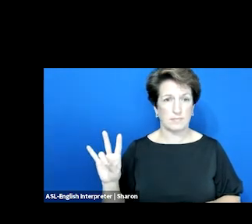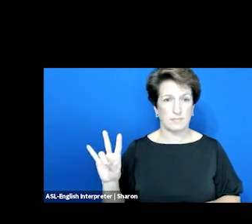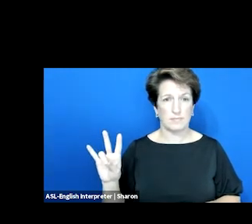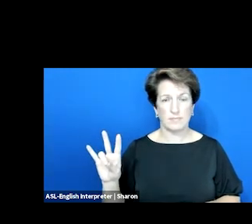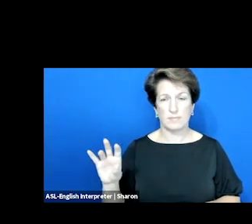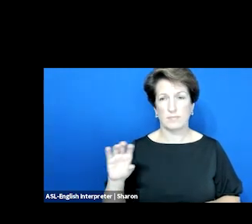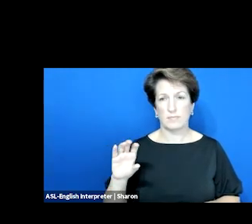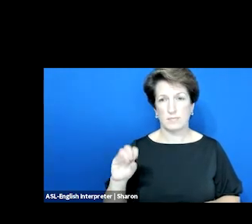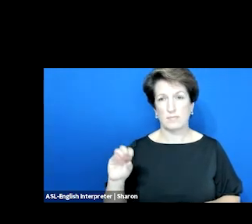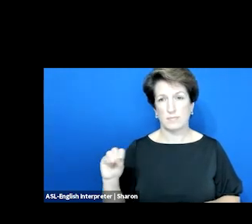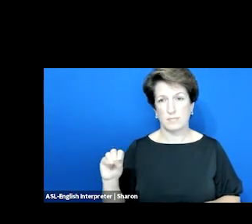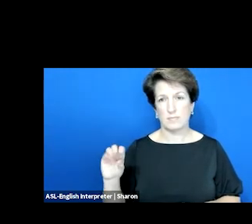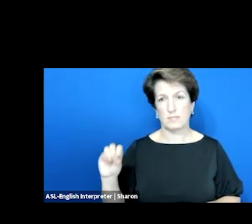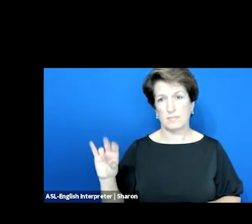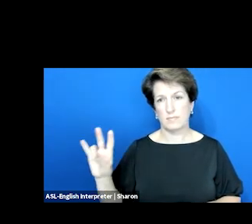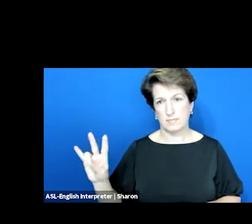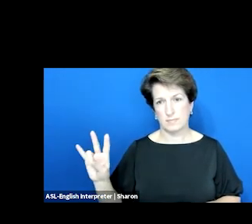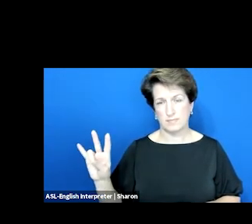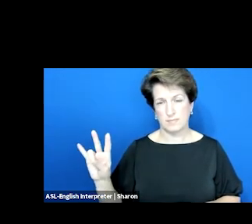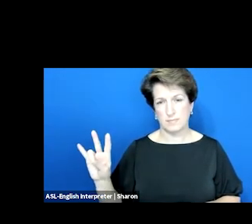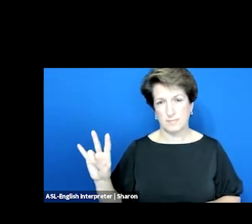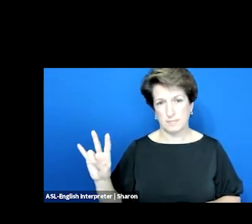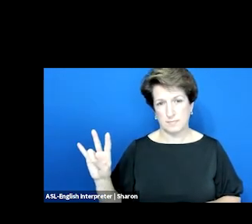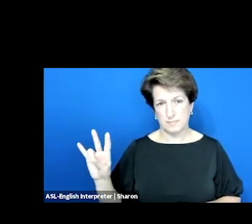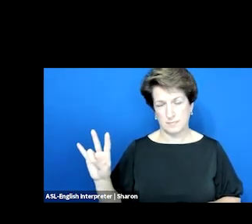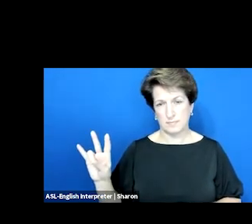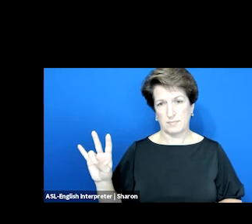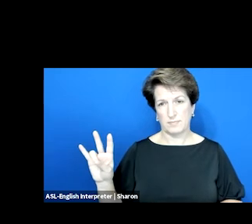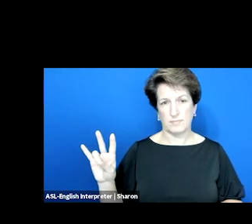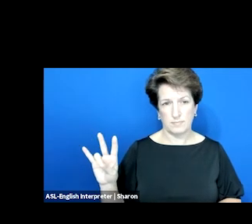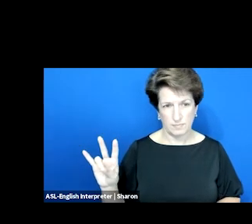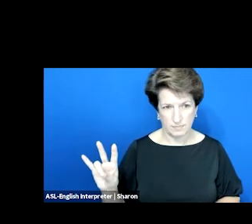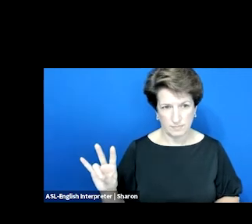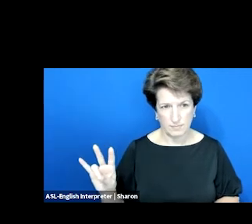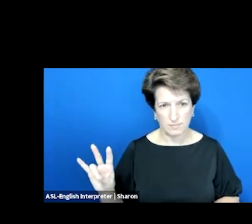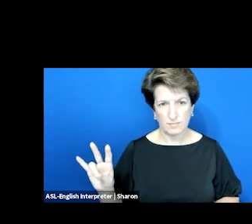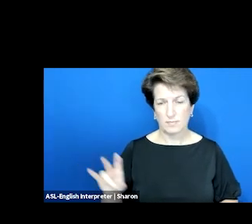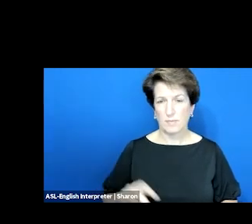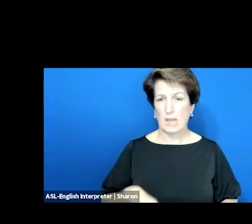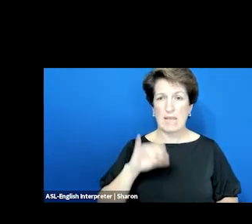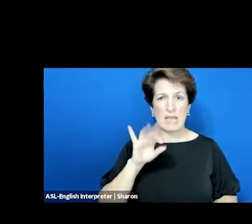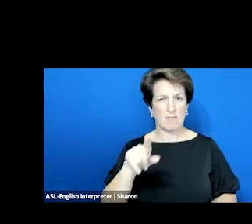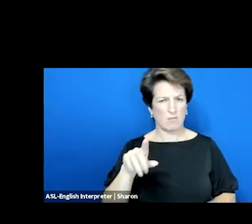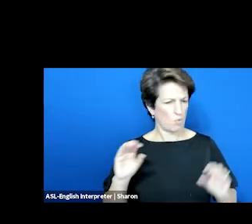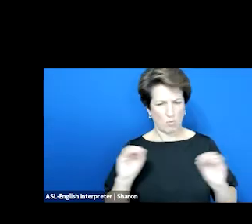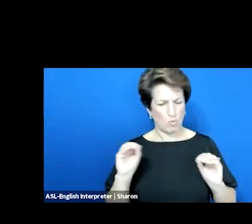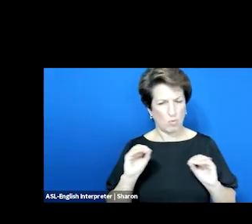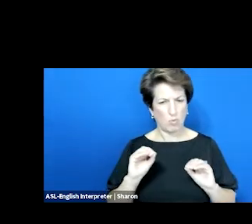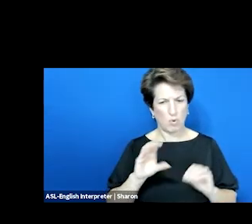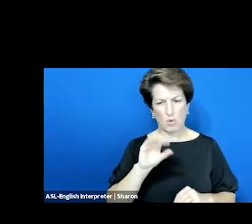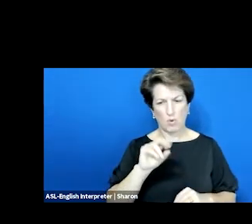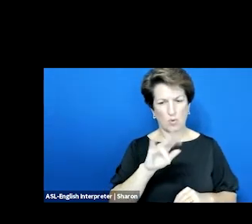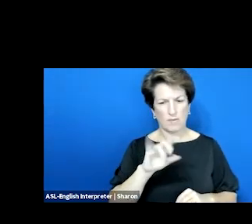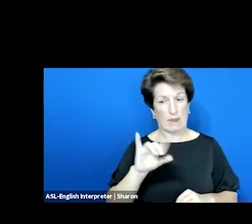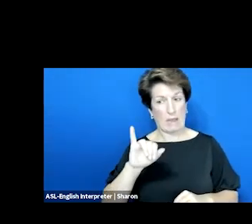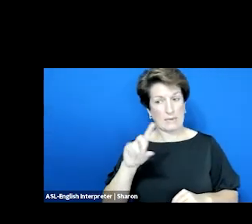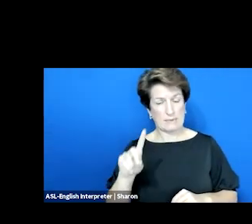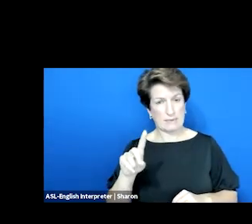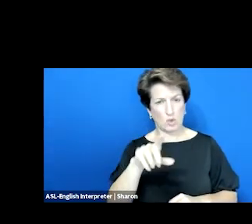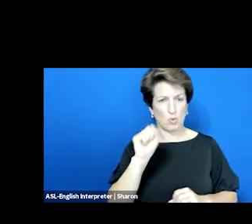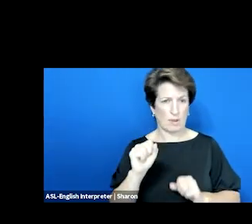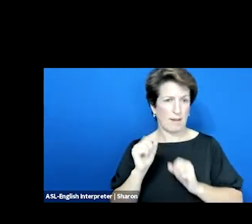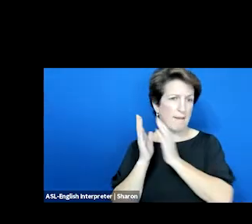receipt with a QR code by